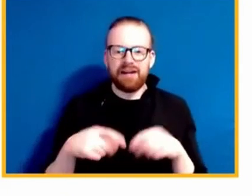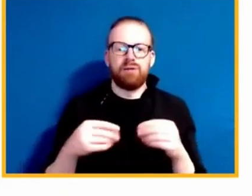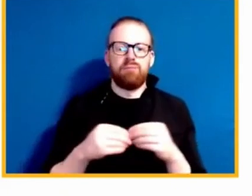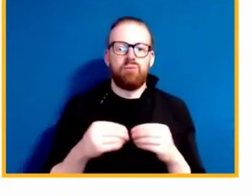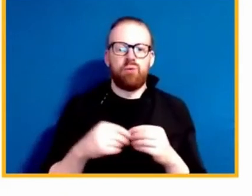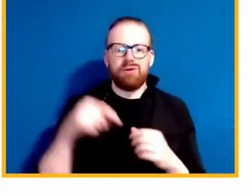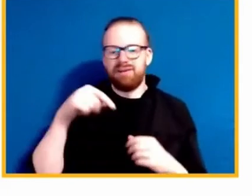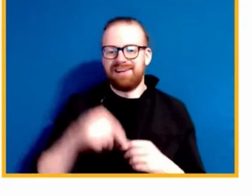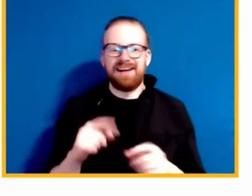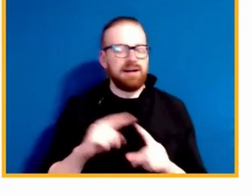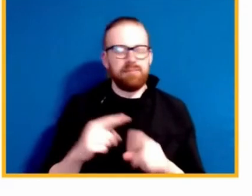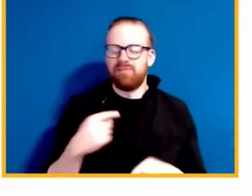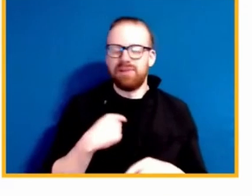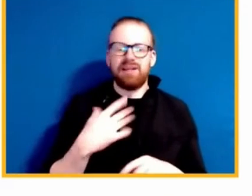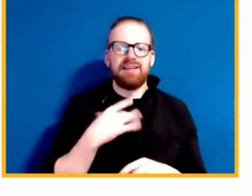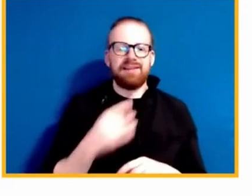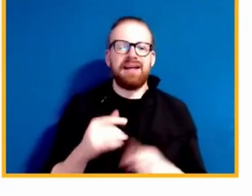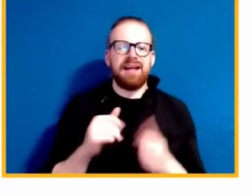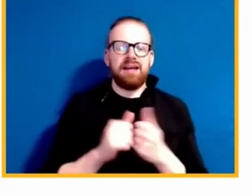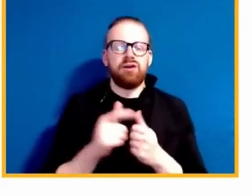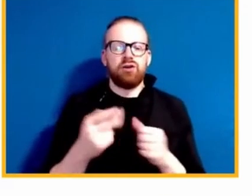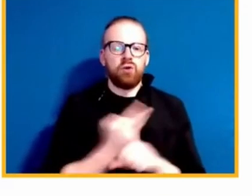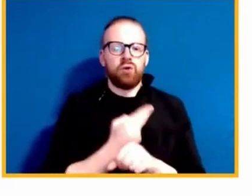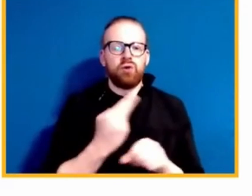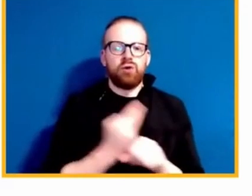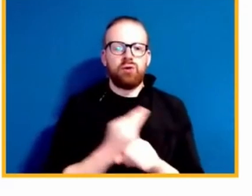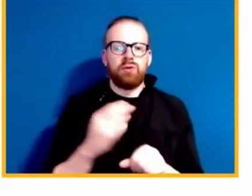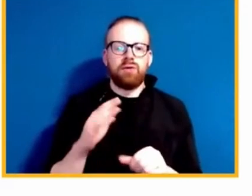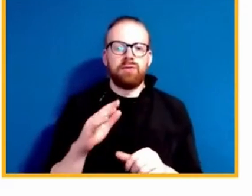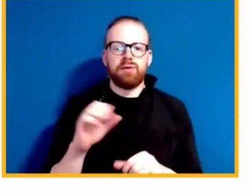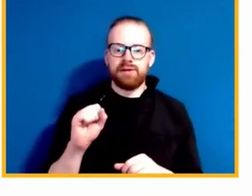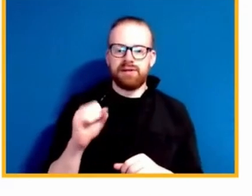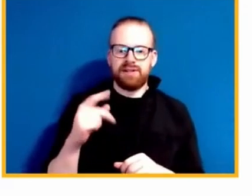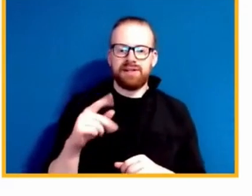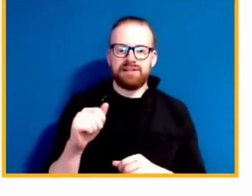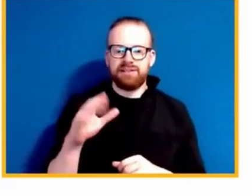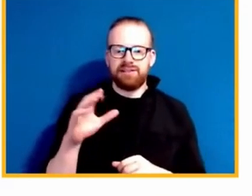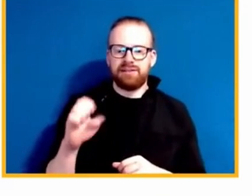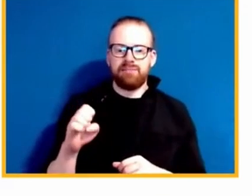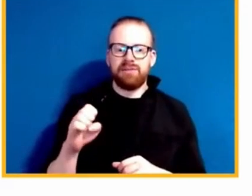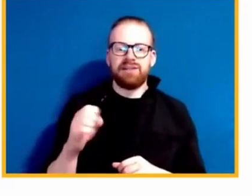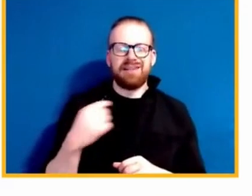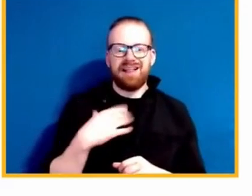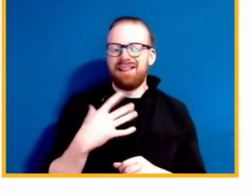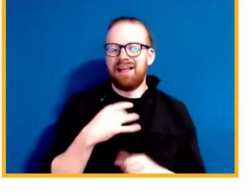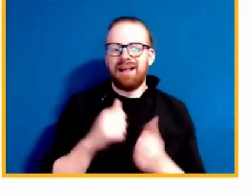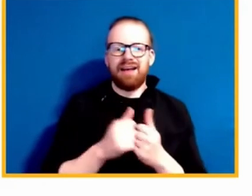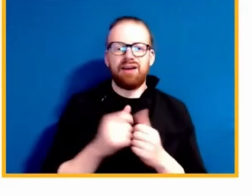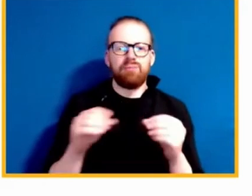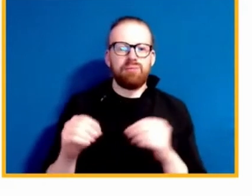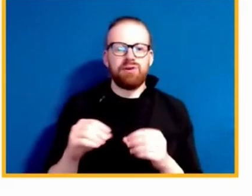Otherwise I really like the use of space, and how you just executed every single move, so it was a really good job.